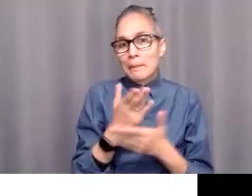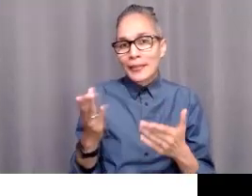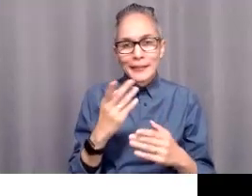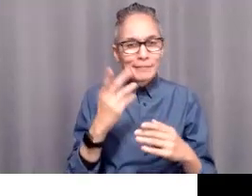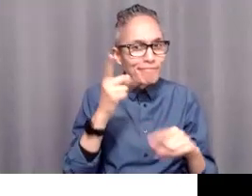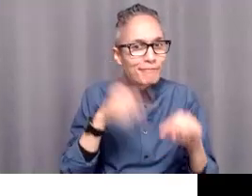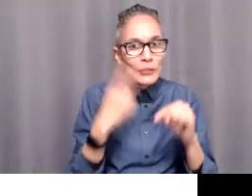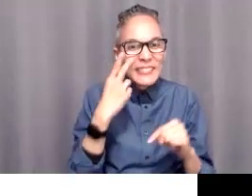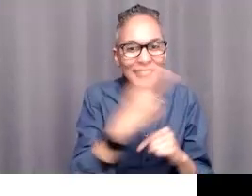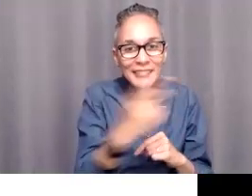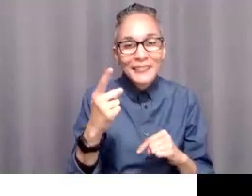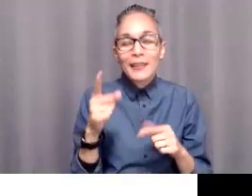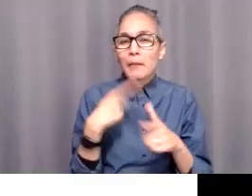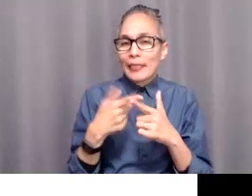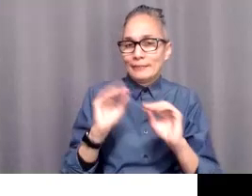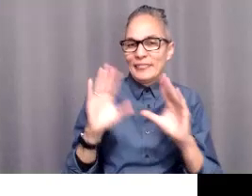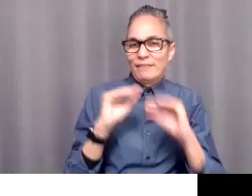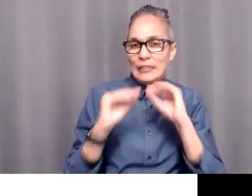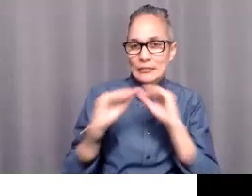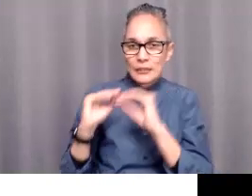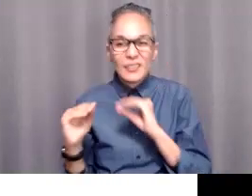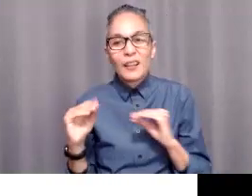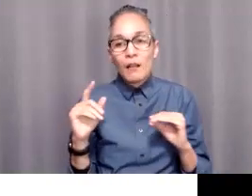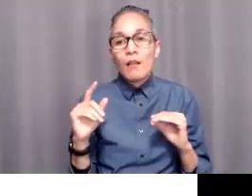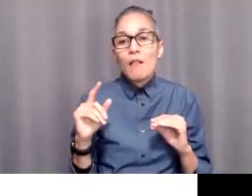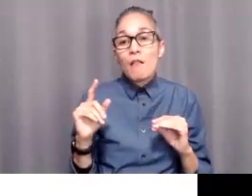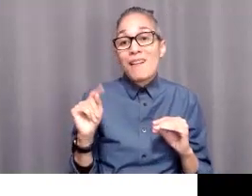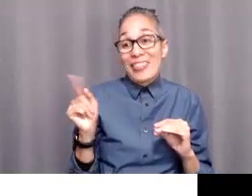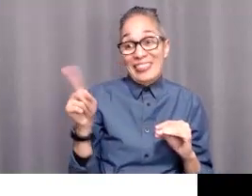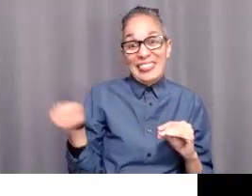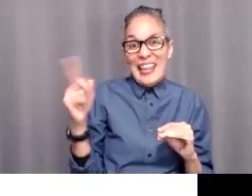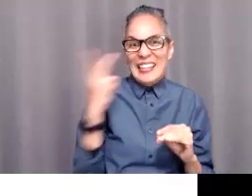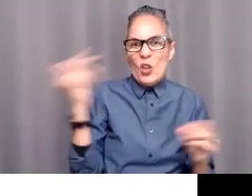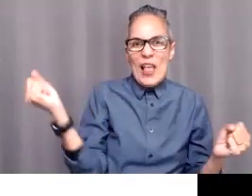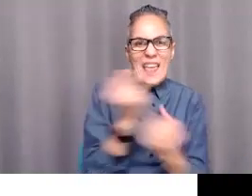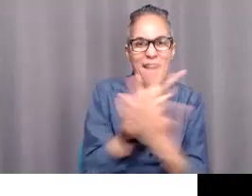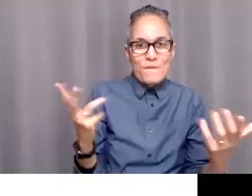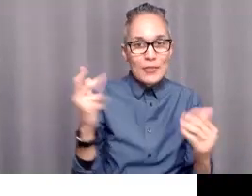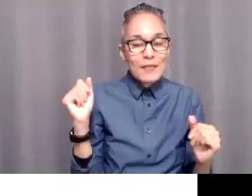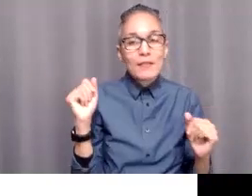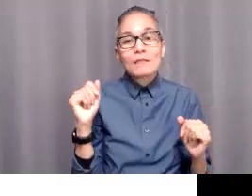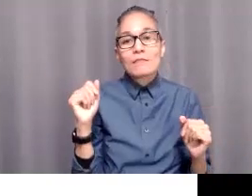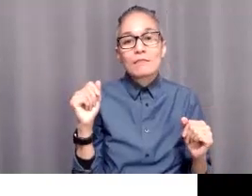but that was quickly cleared up. And so they could see everything. They can see everything that the teacher can see.